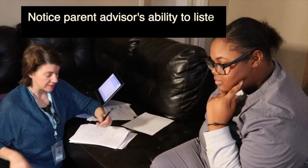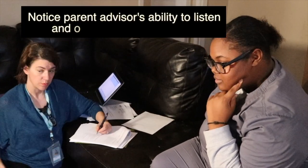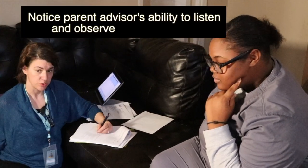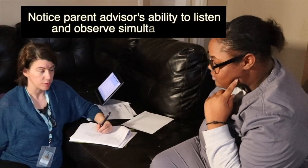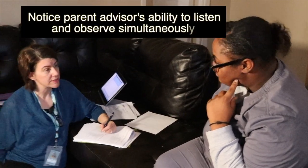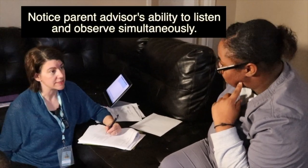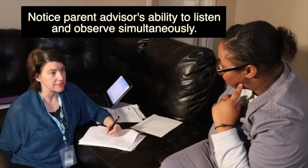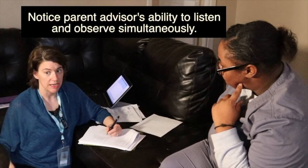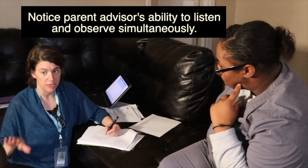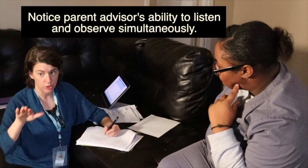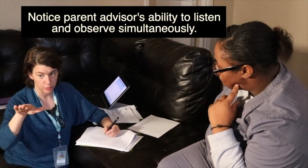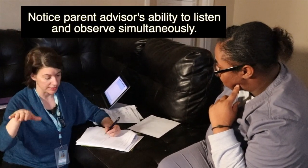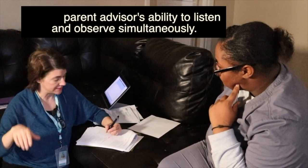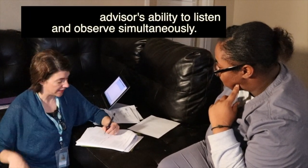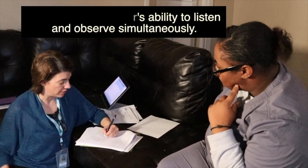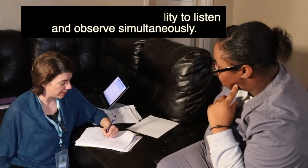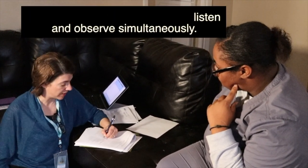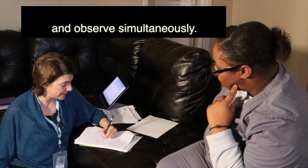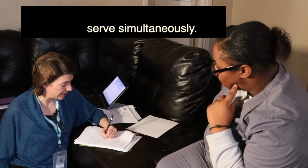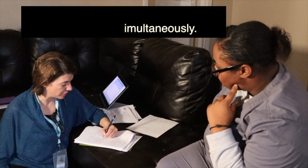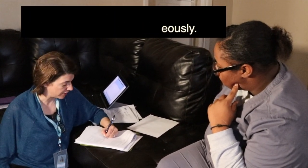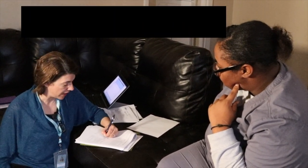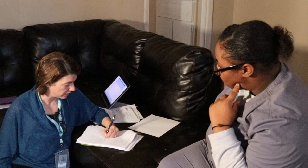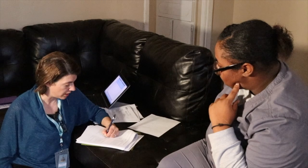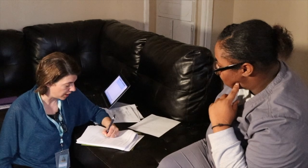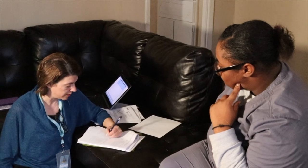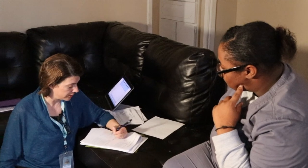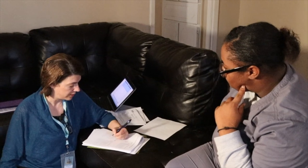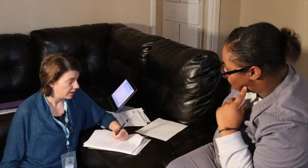Okay, so we are doing a sustained cooing sound. I have gotten to hear that a lot.